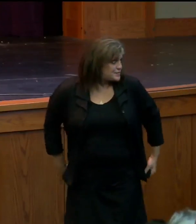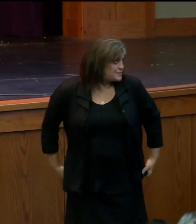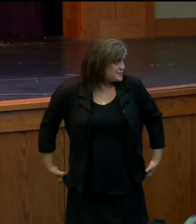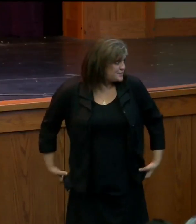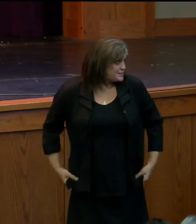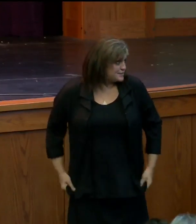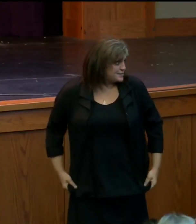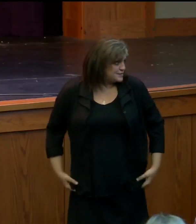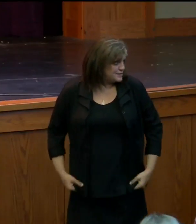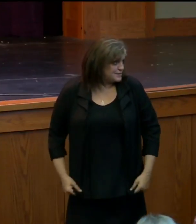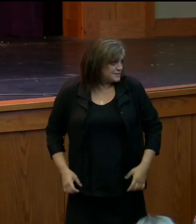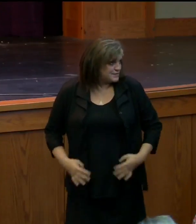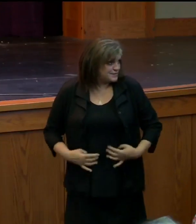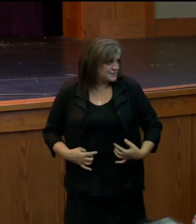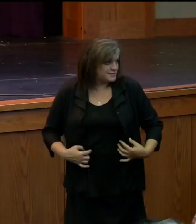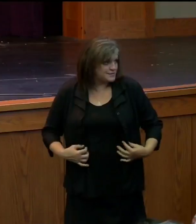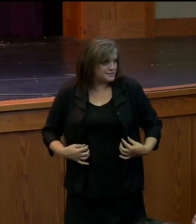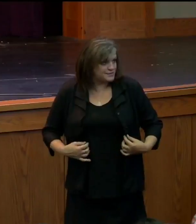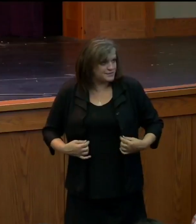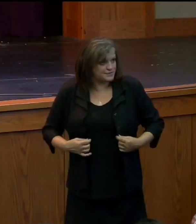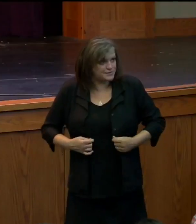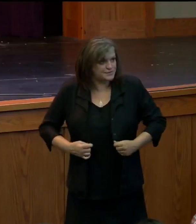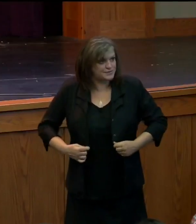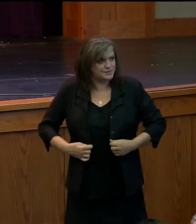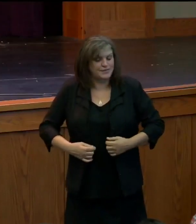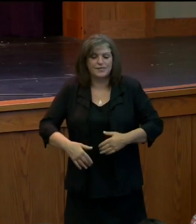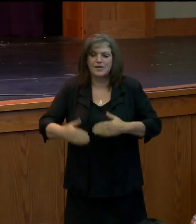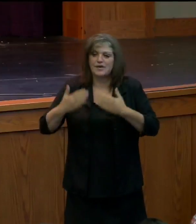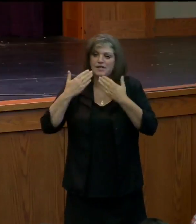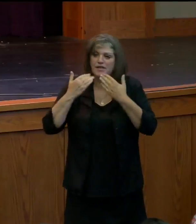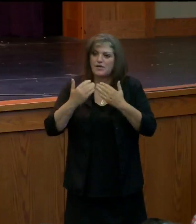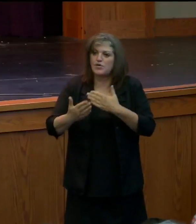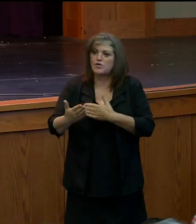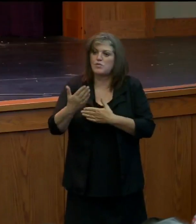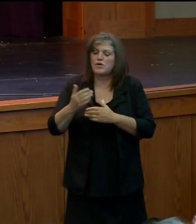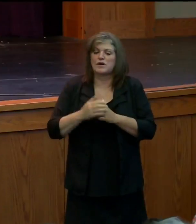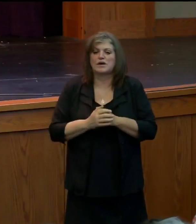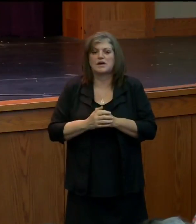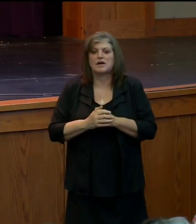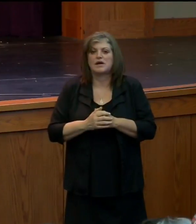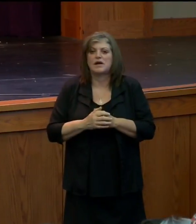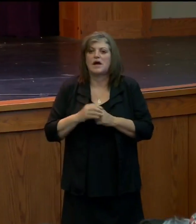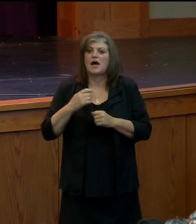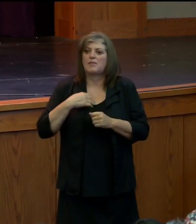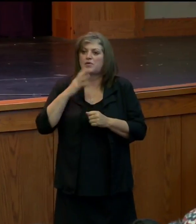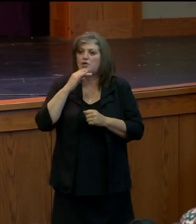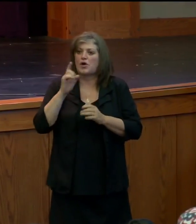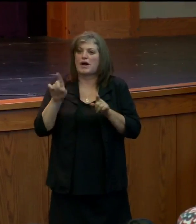MR. LIGHTFOOT? THANK YOU, GOOD MORNING. I'M GOING TO SPEAK THIS MORNING AS A FORMER MEMBER OF THE